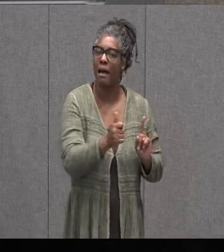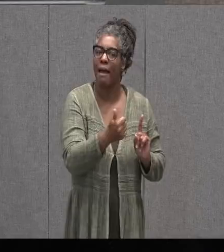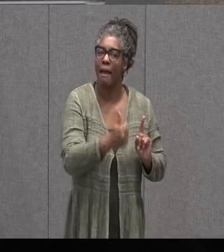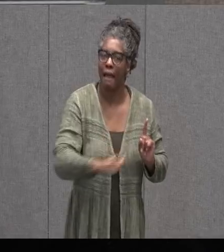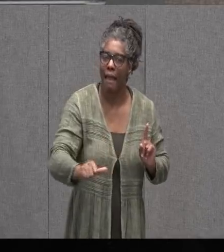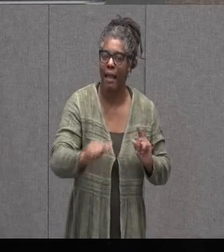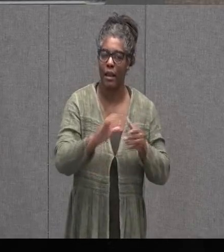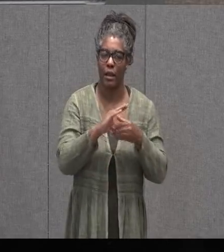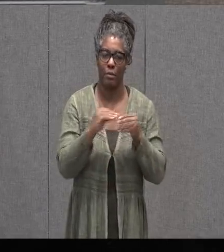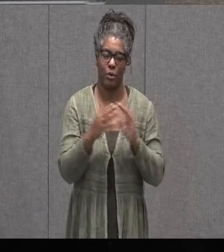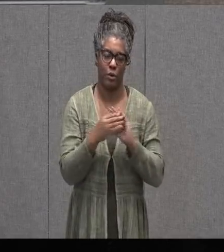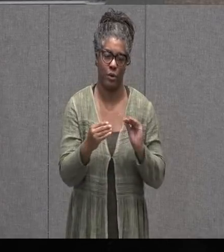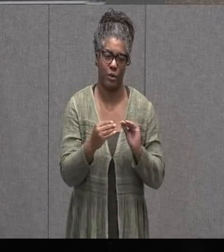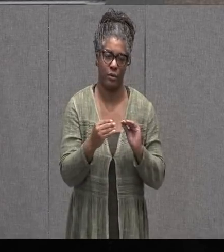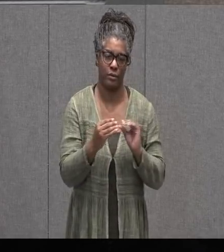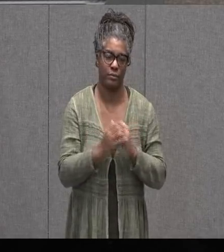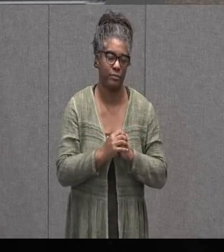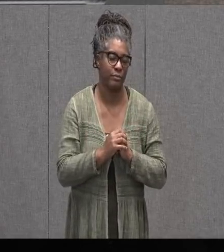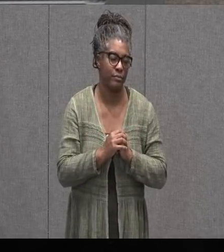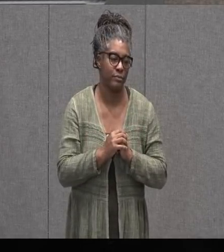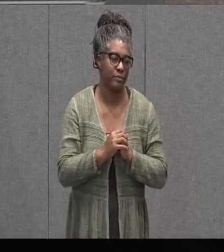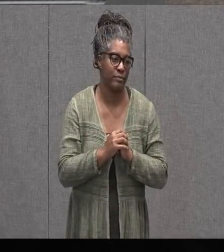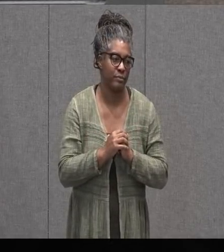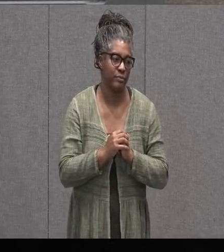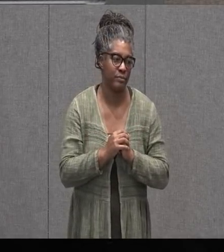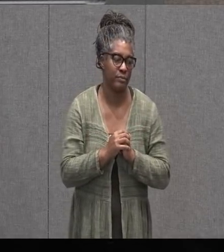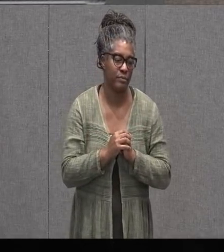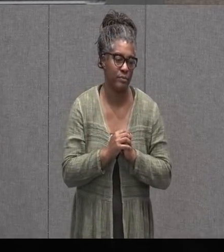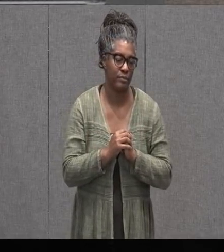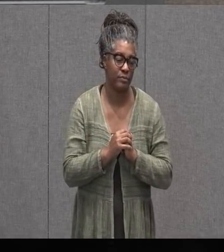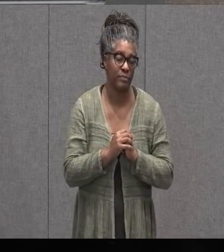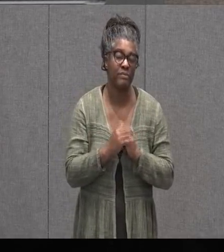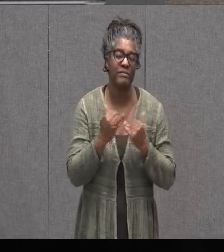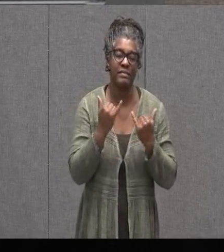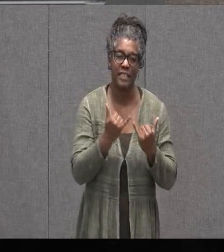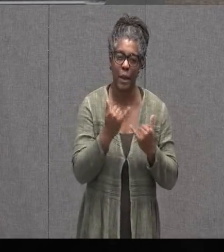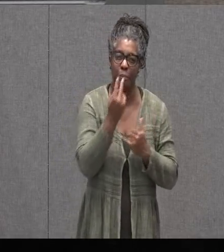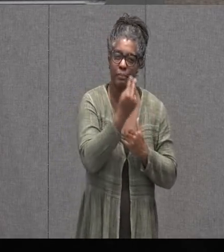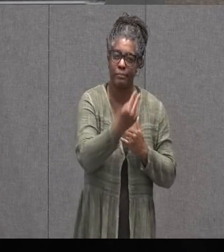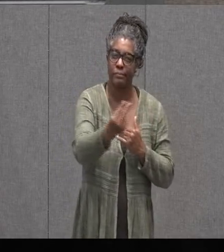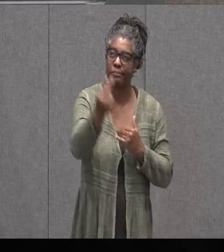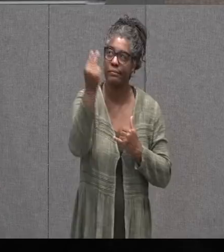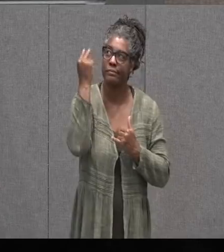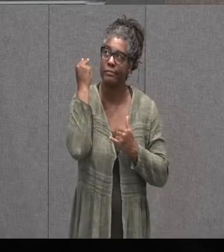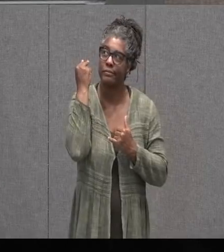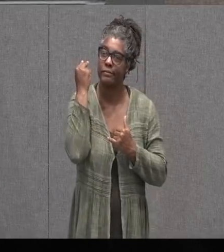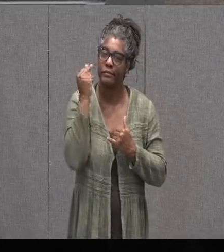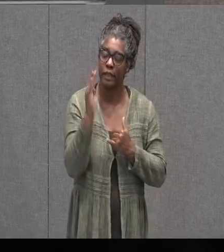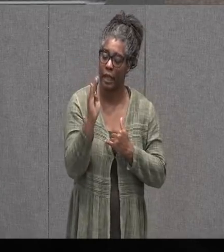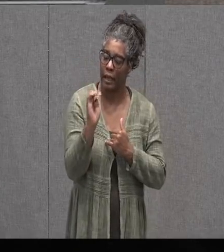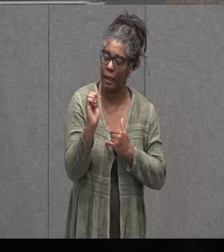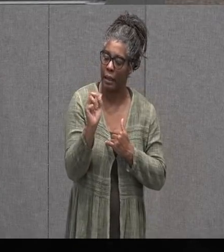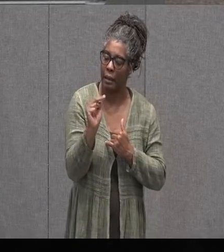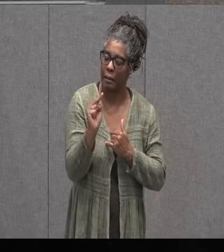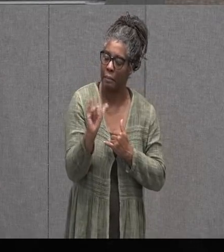So let's think back. What are the things that Benny bought with his pennies?